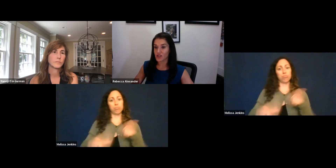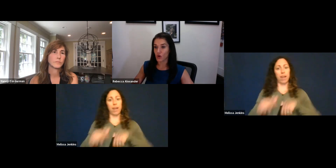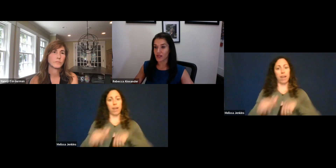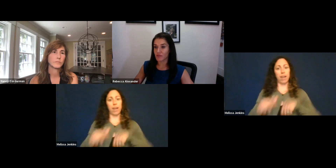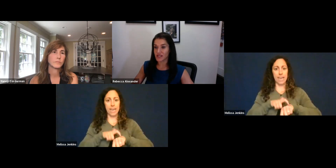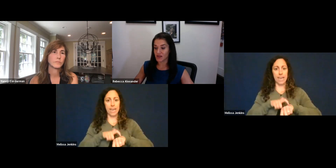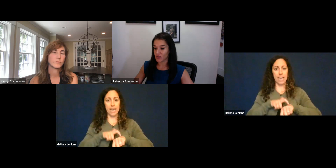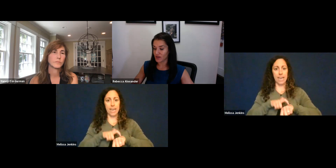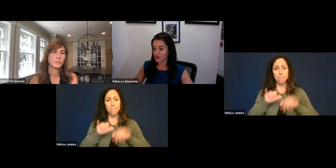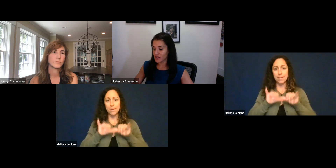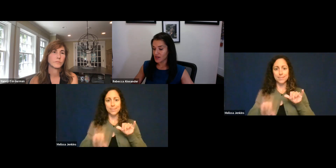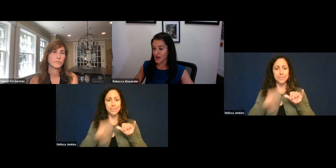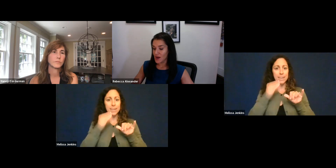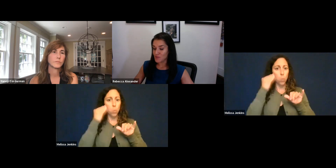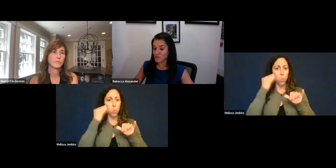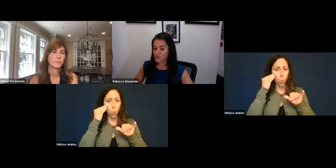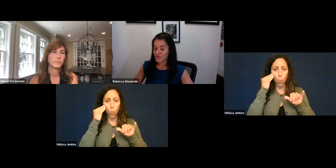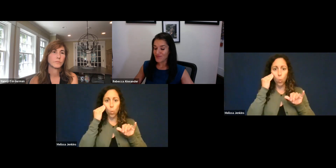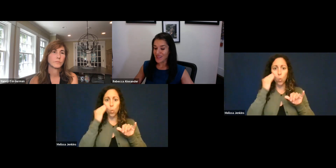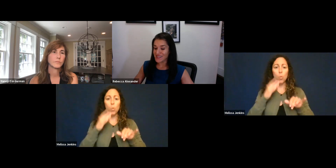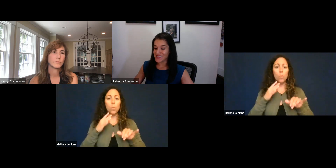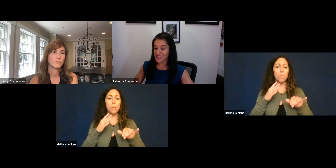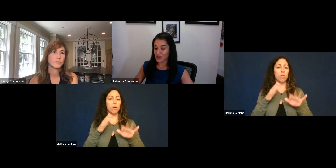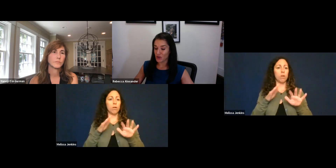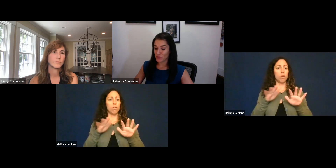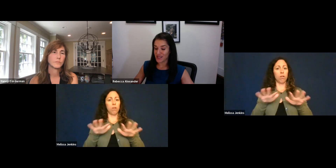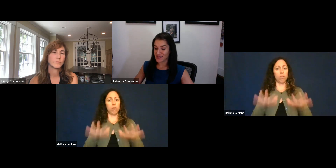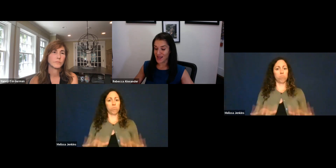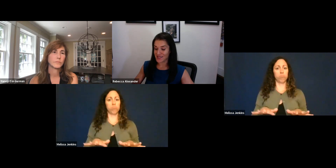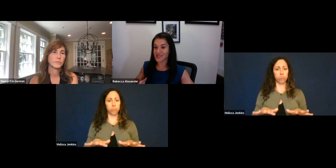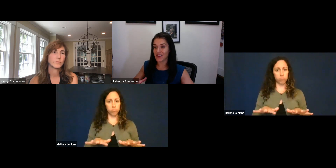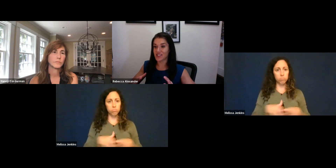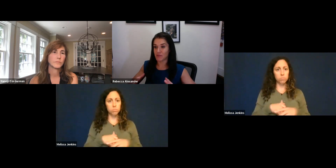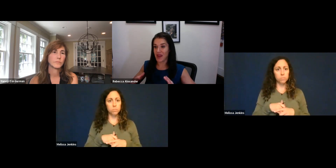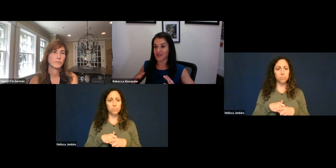is going to be different. It's difficult because that safe space